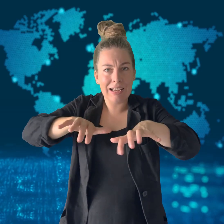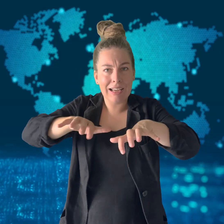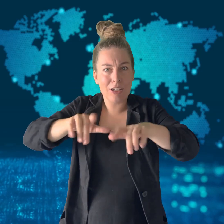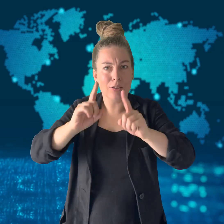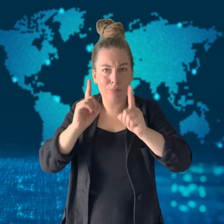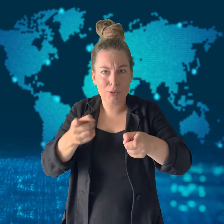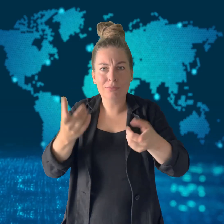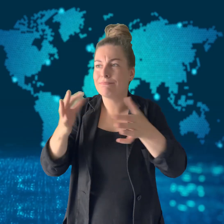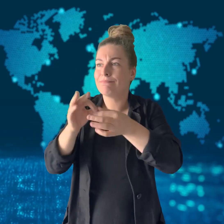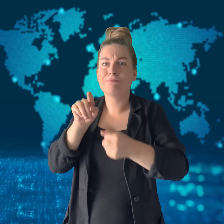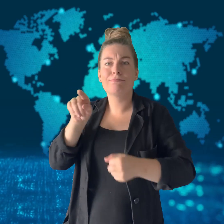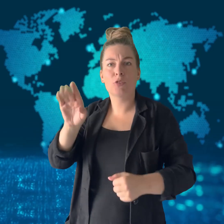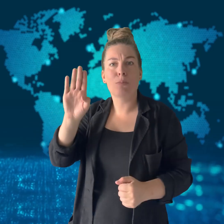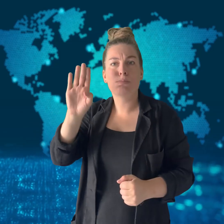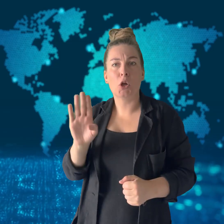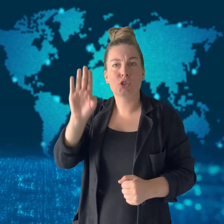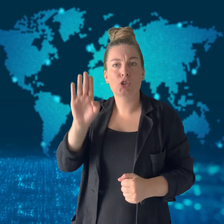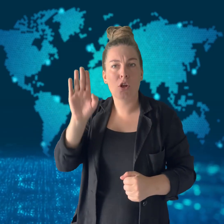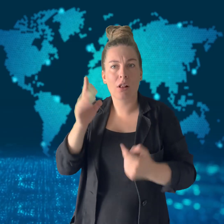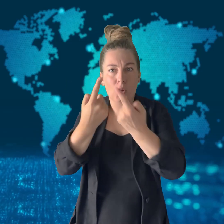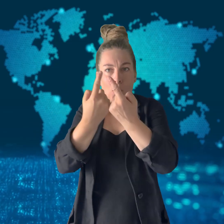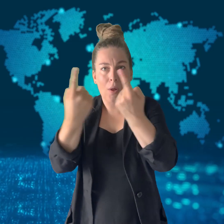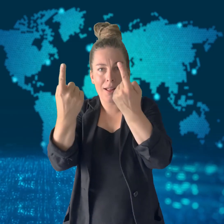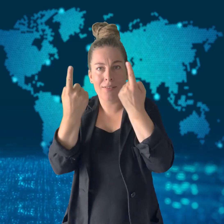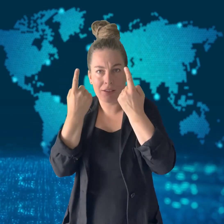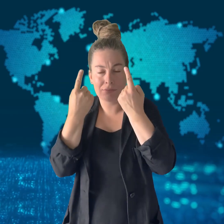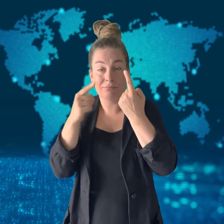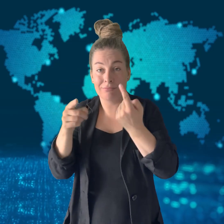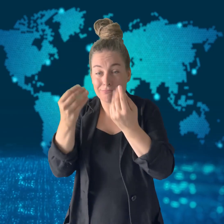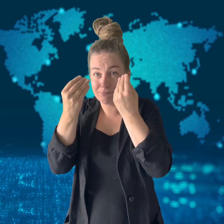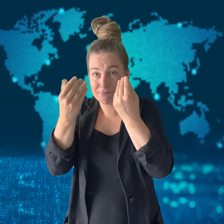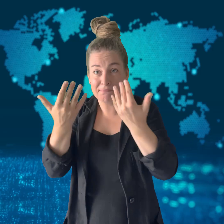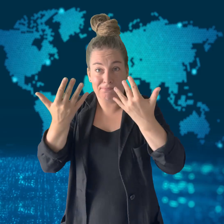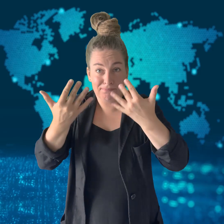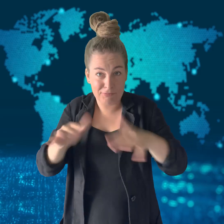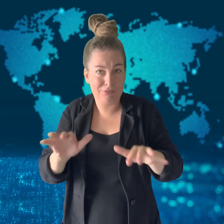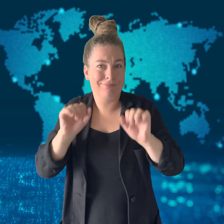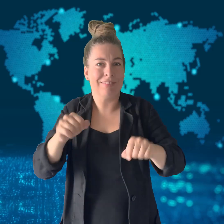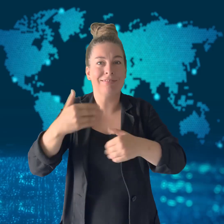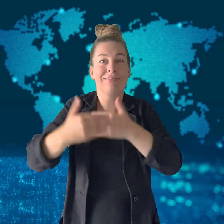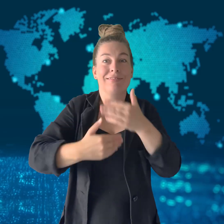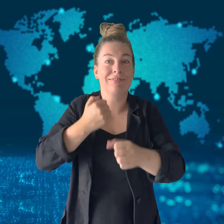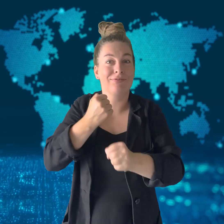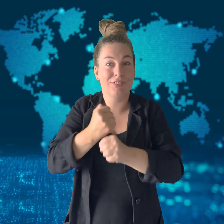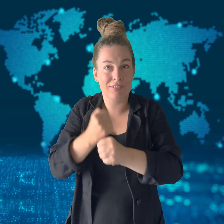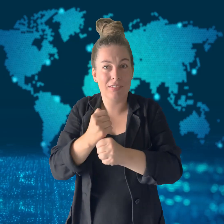She accepted the offer, arranging to take online courses